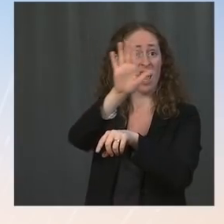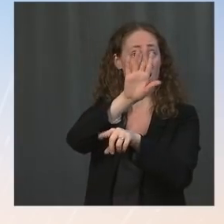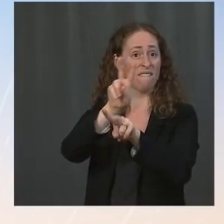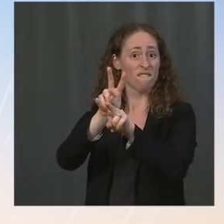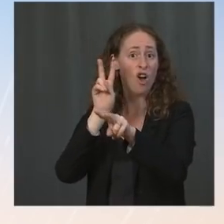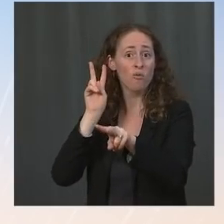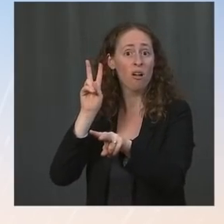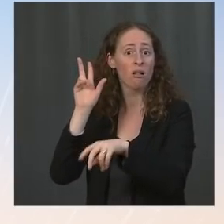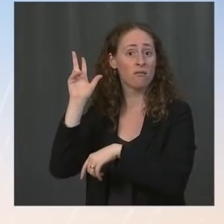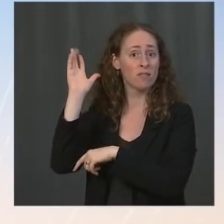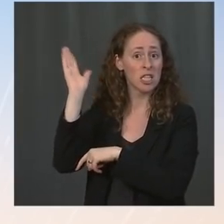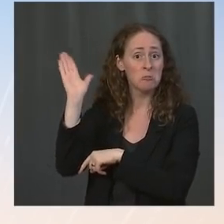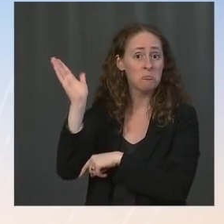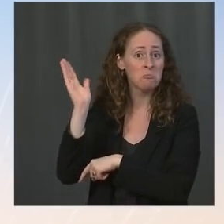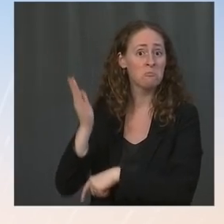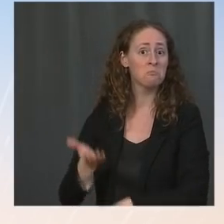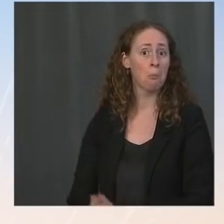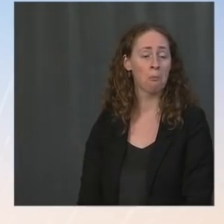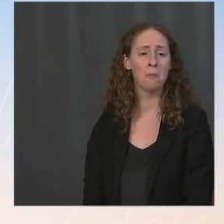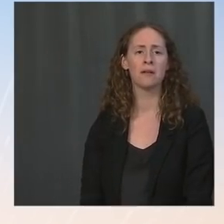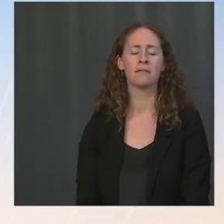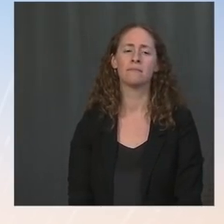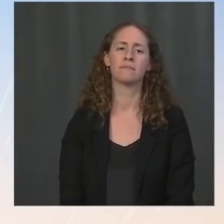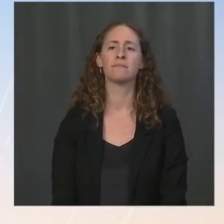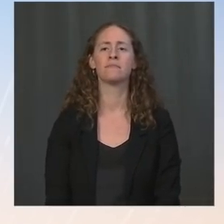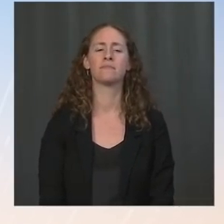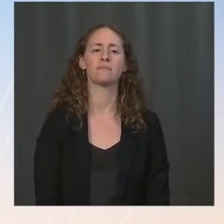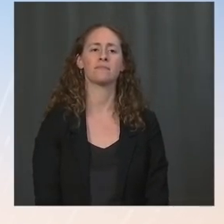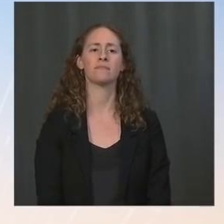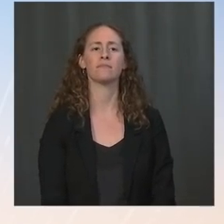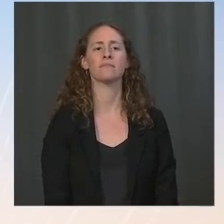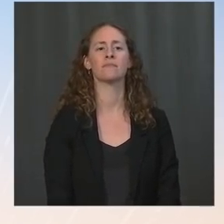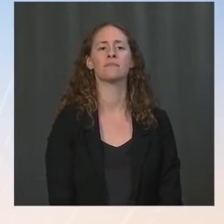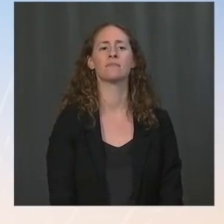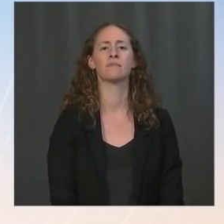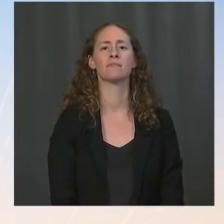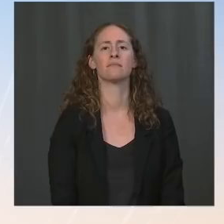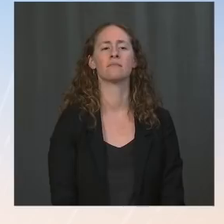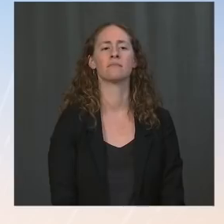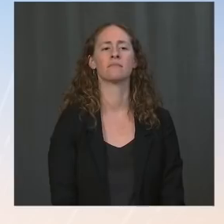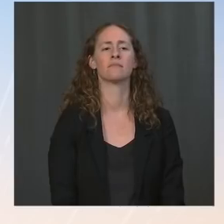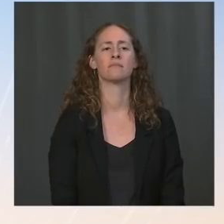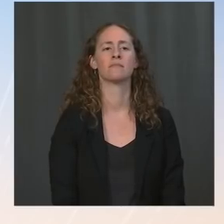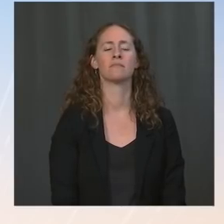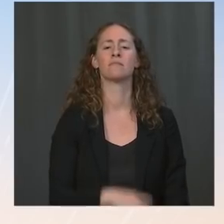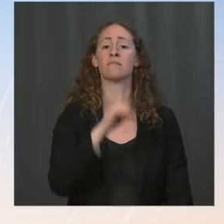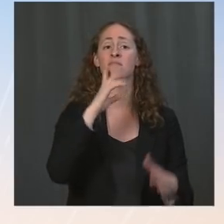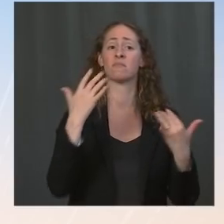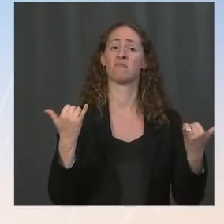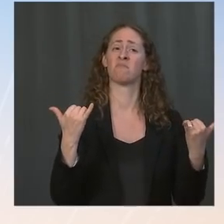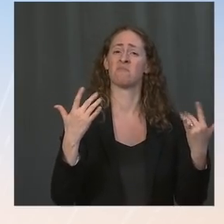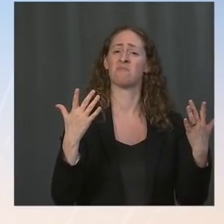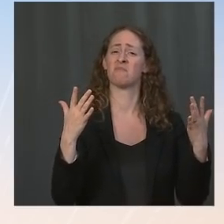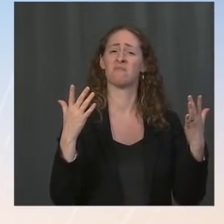What's important to remember here is that this is the worst thing that's happened ever in the lives of these family members,